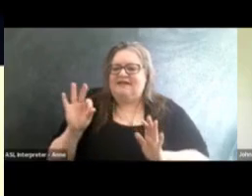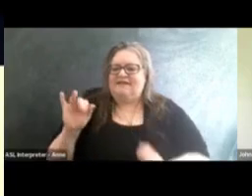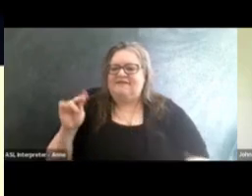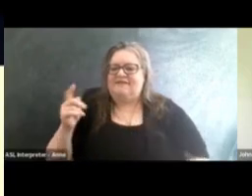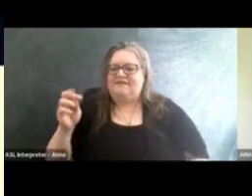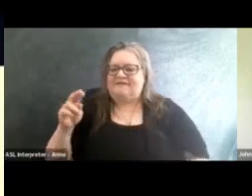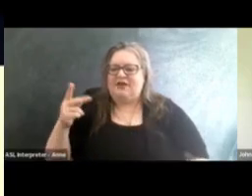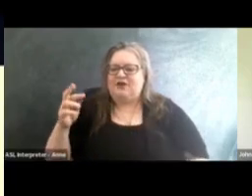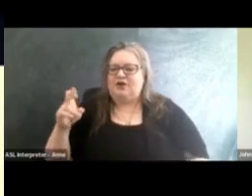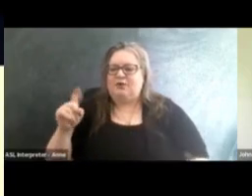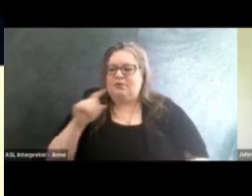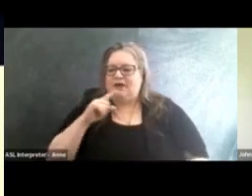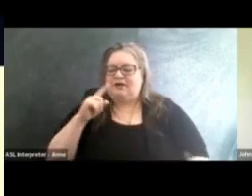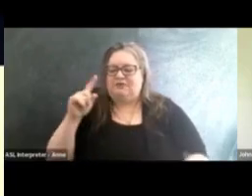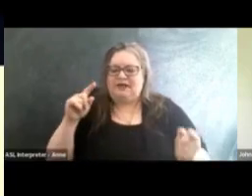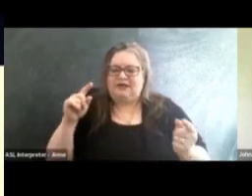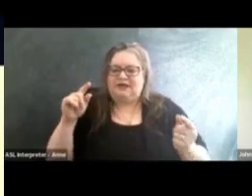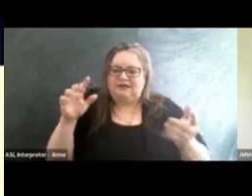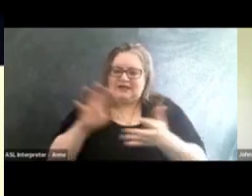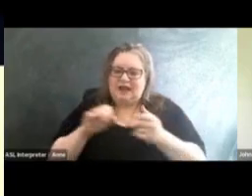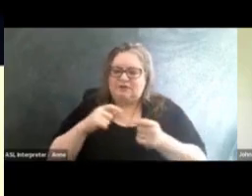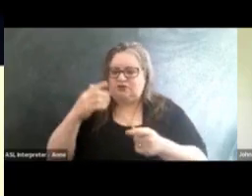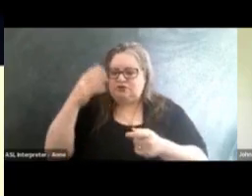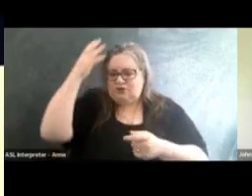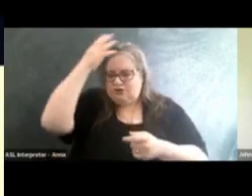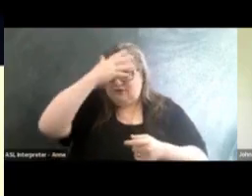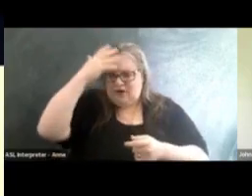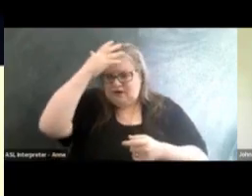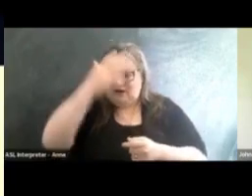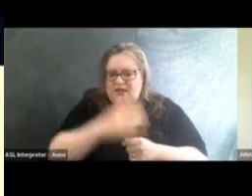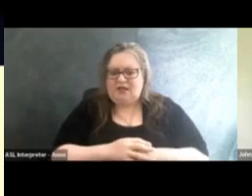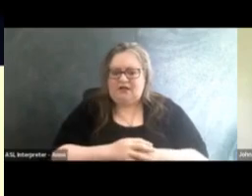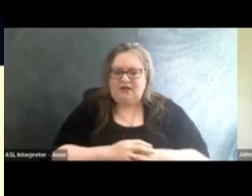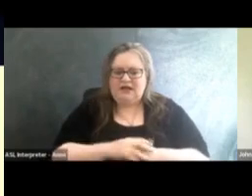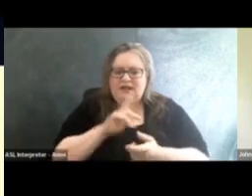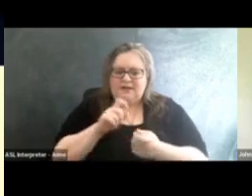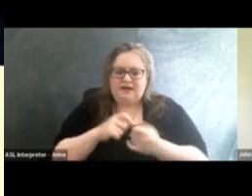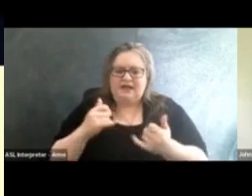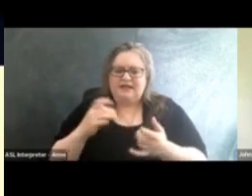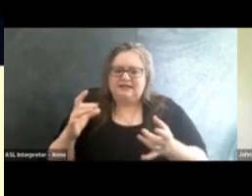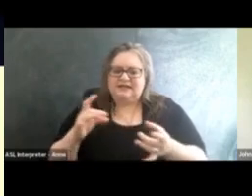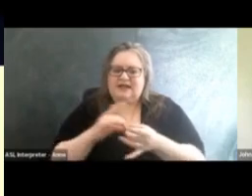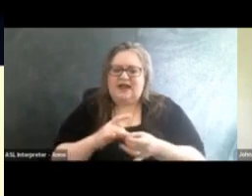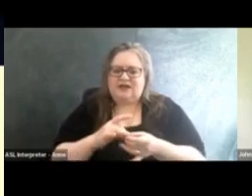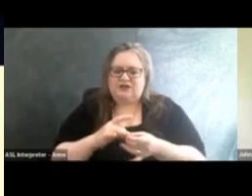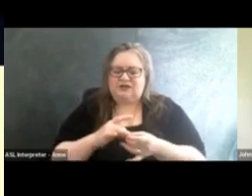frontal lobes. And in particular, it's these connections of the frontal lobes